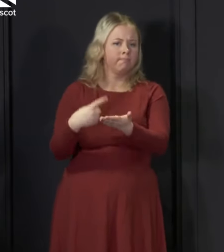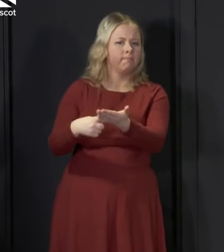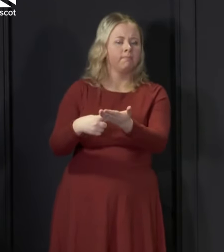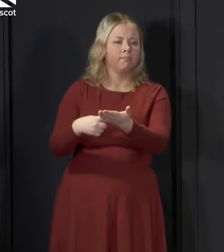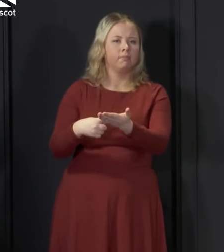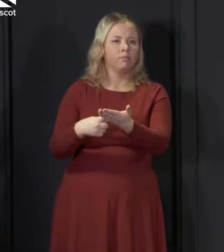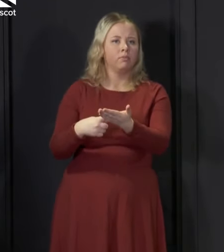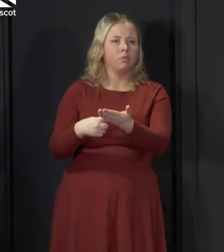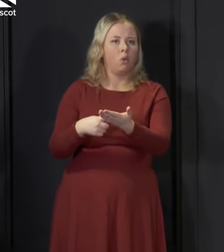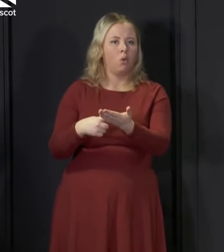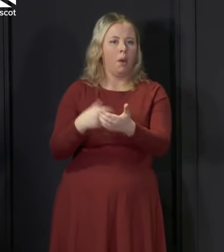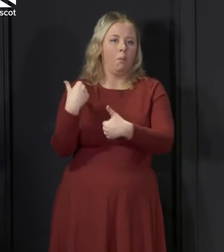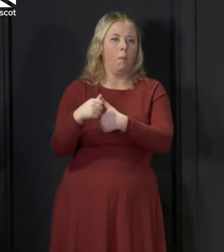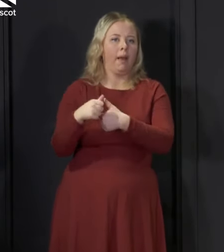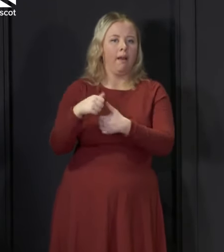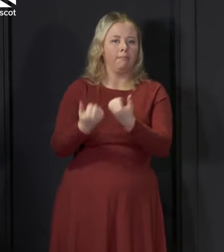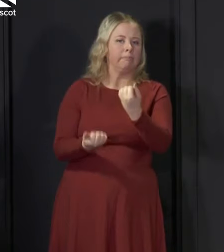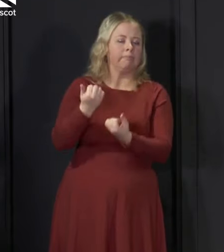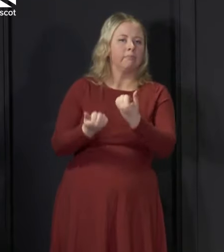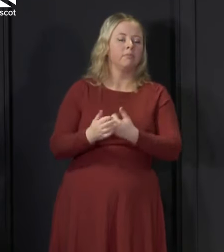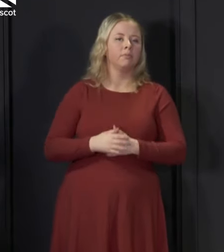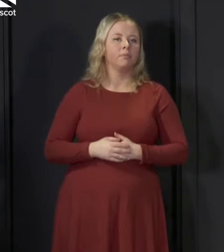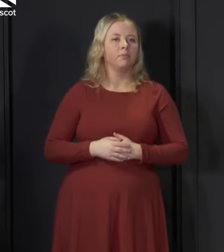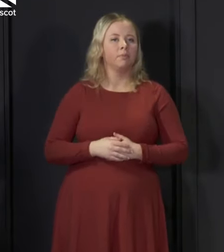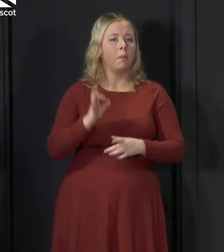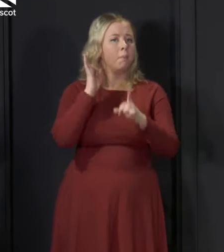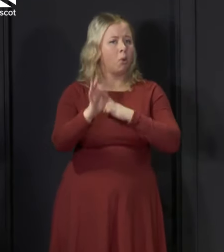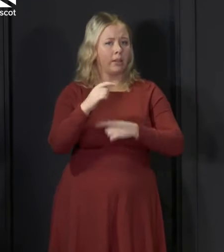appropriate judgements. And the point I'm about to make is not, so please don't take